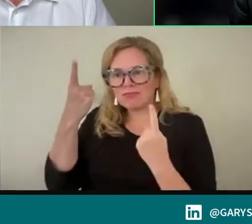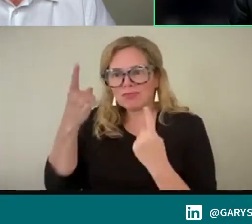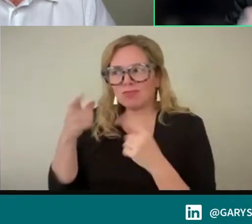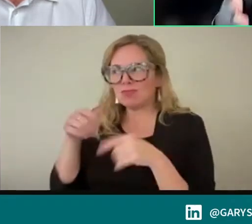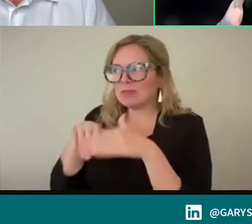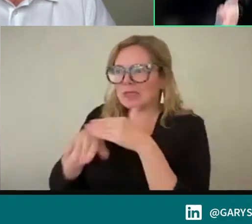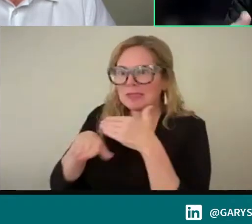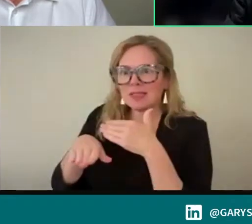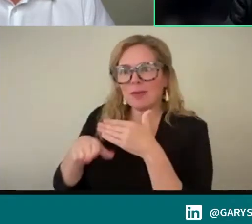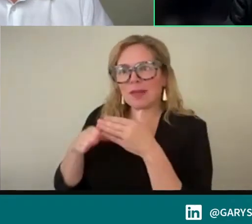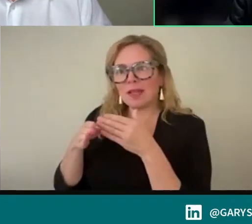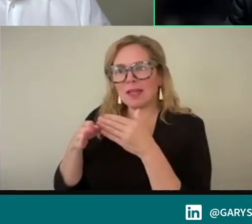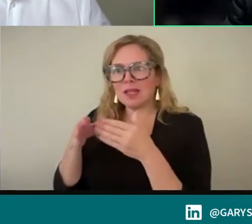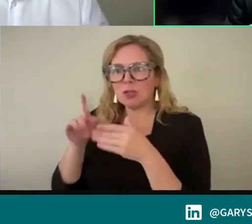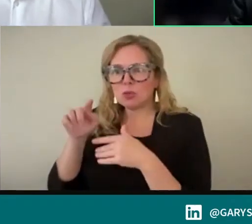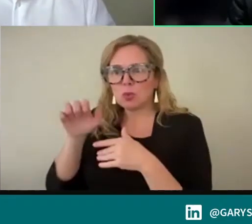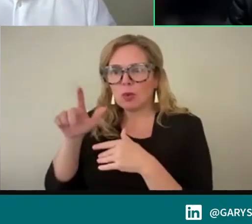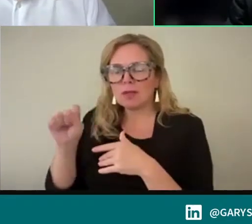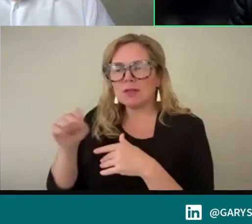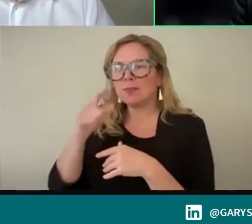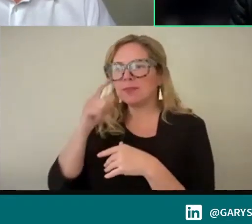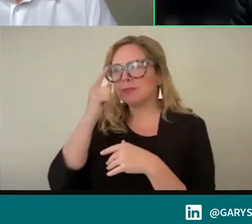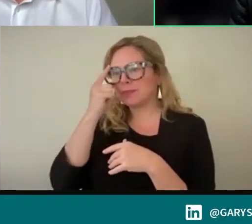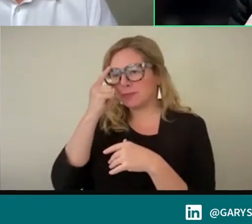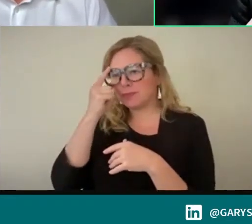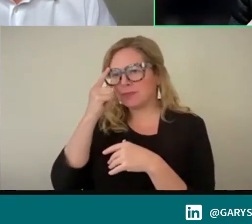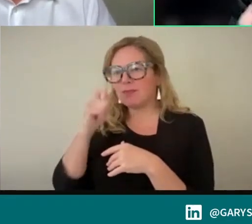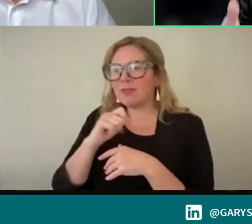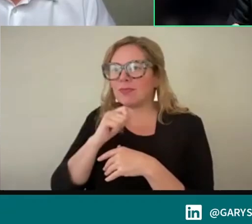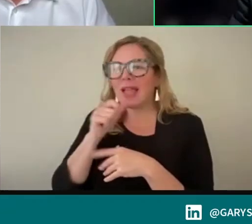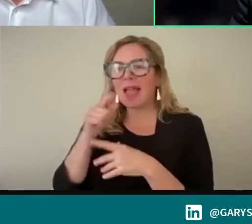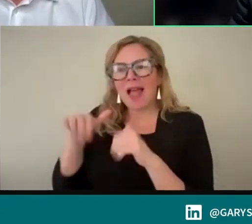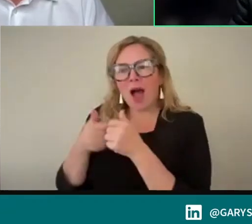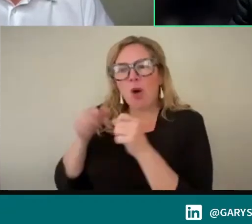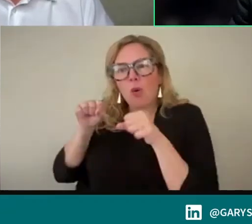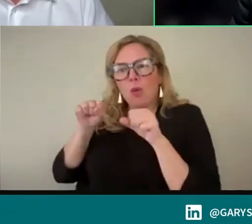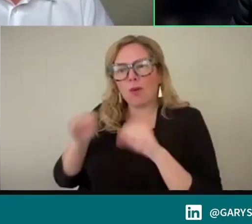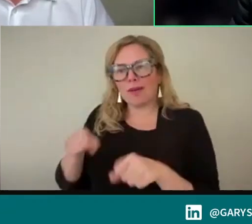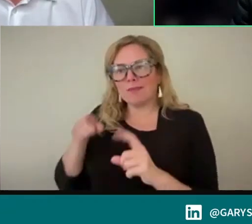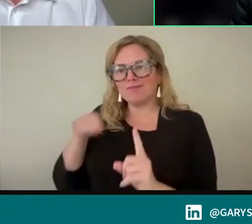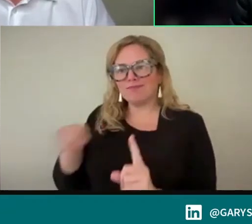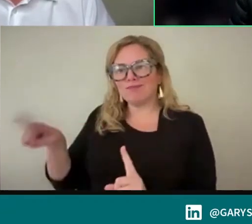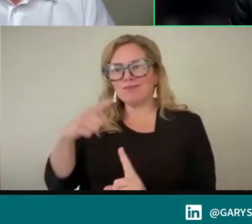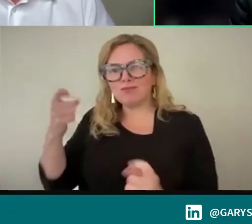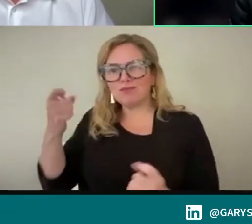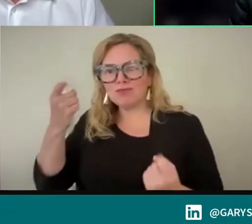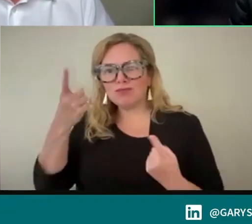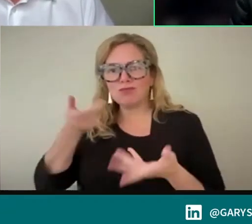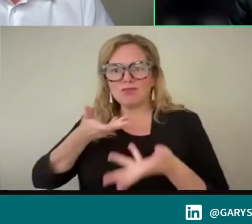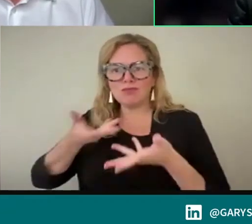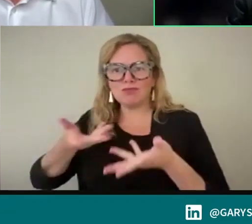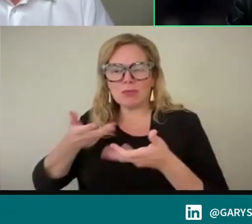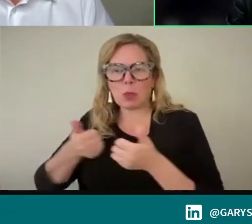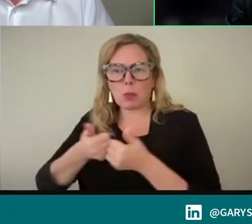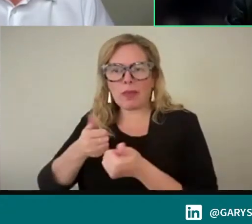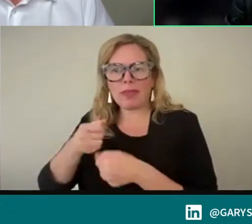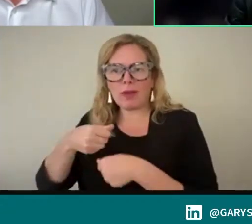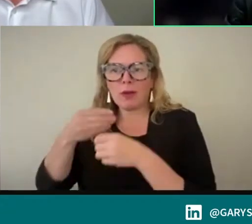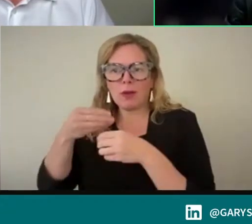And not just the normal care, is how can they engage in a better way? Being a tech company,